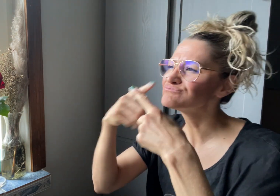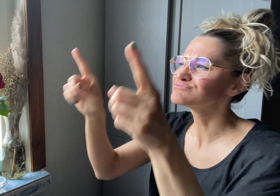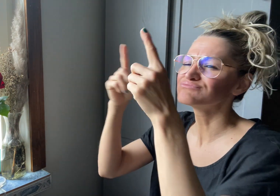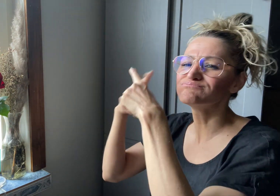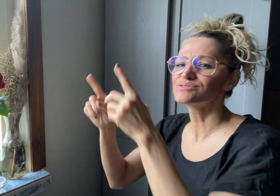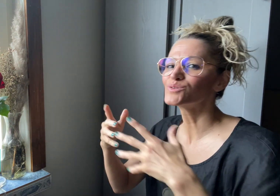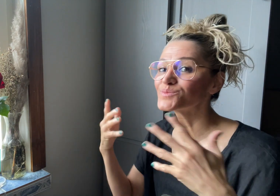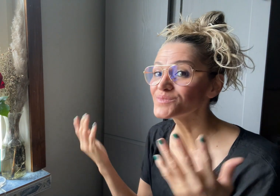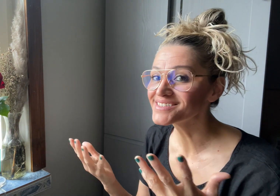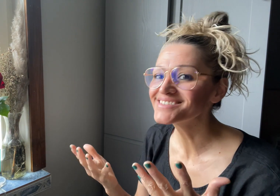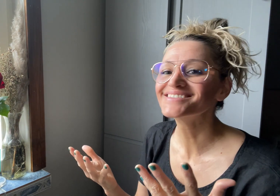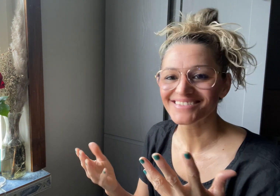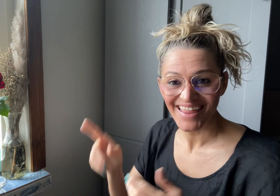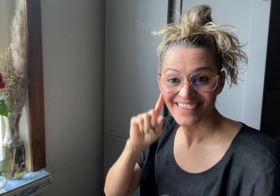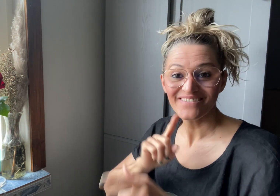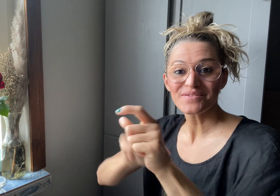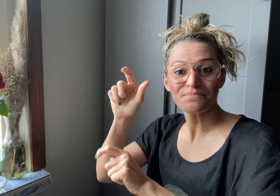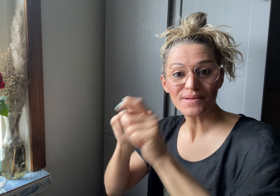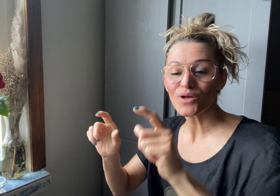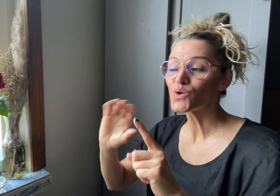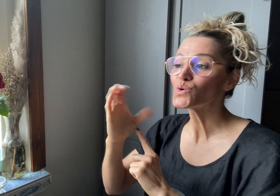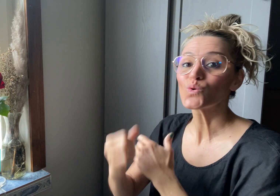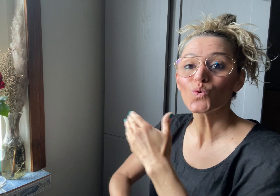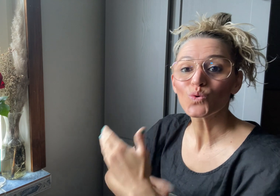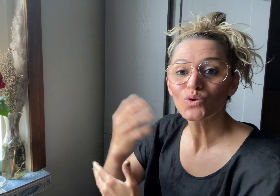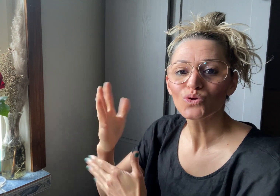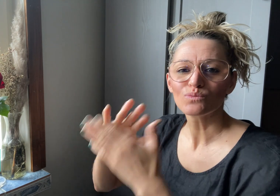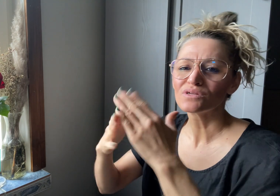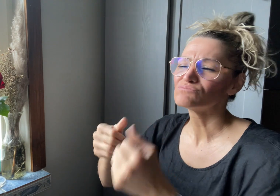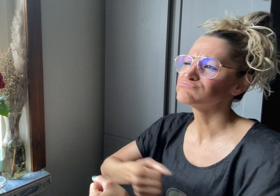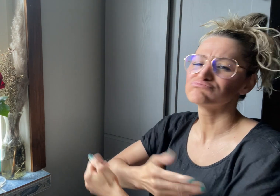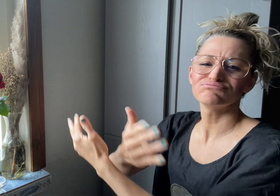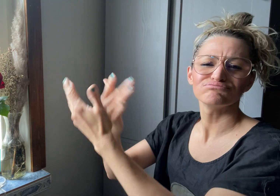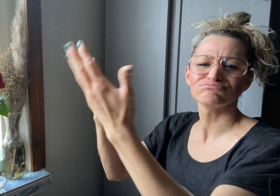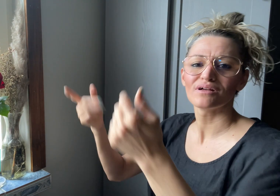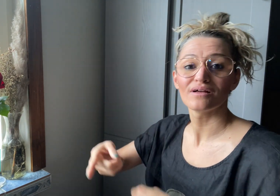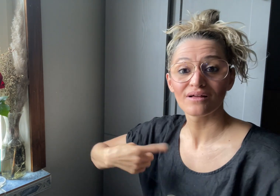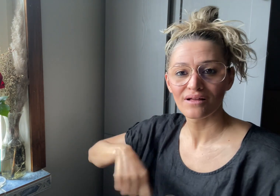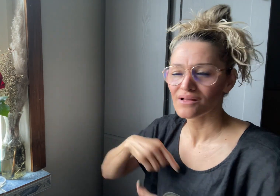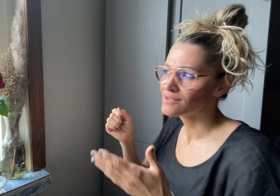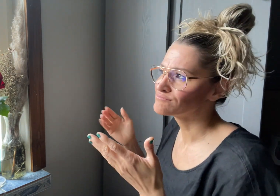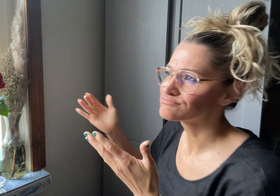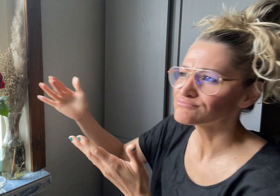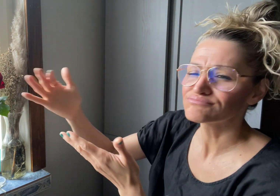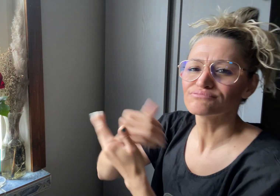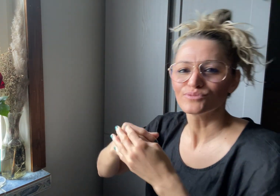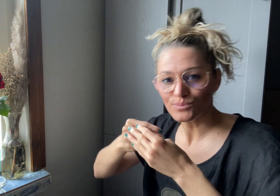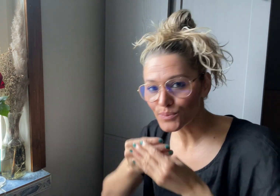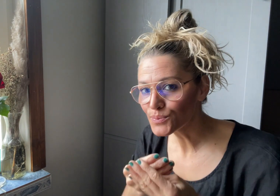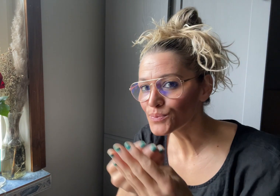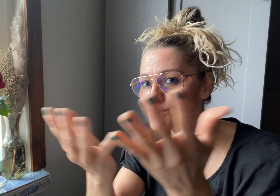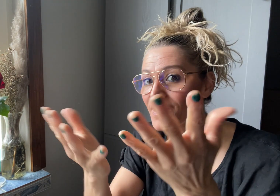about Deaf people, culture, and communities around the world.